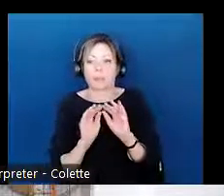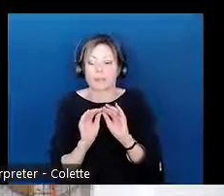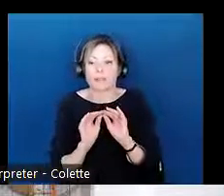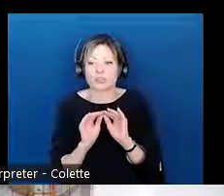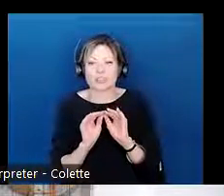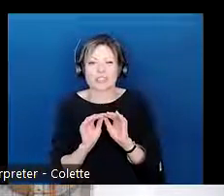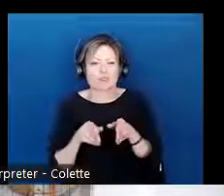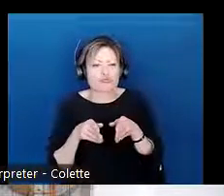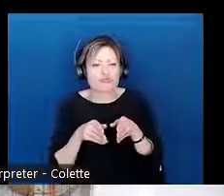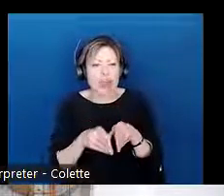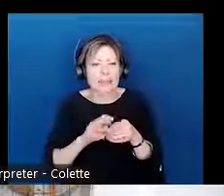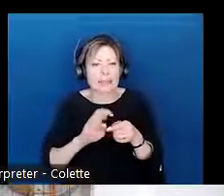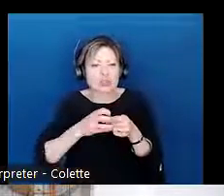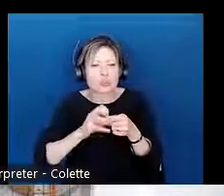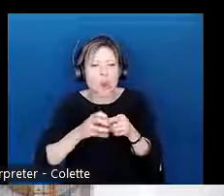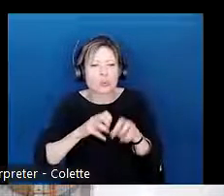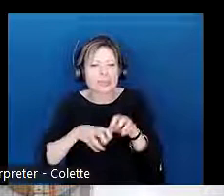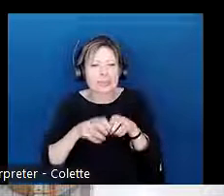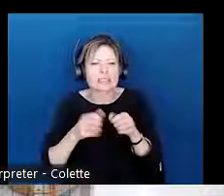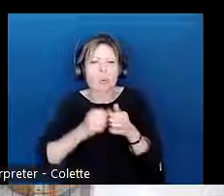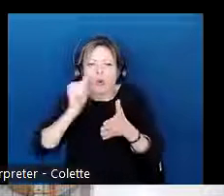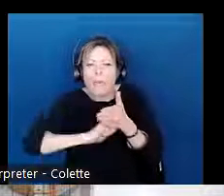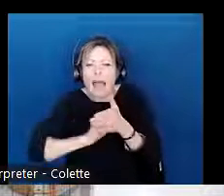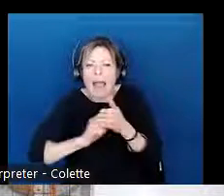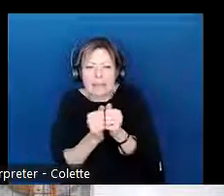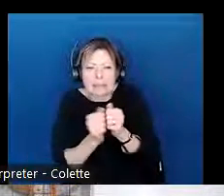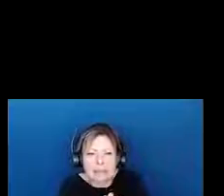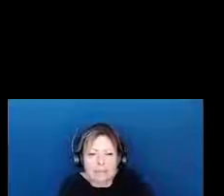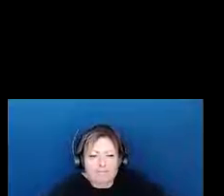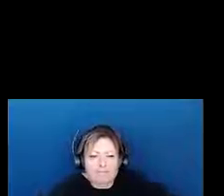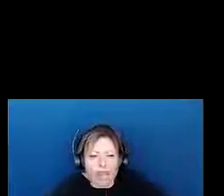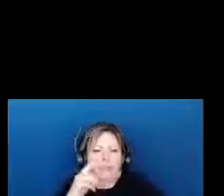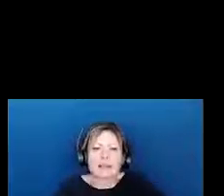track which is a bit more compacted and I think that would be more suitable and also that initial